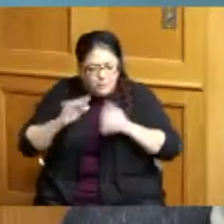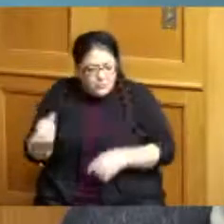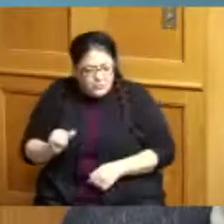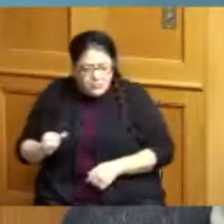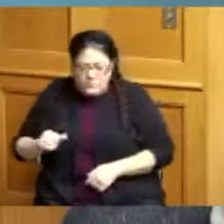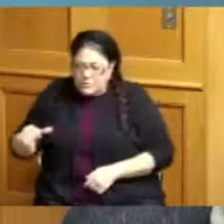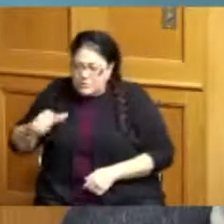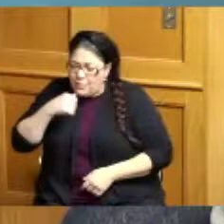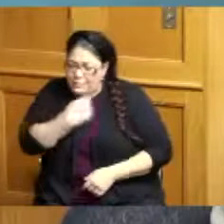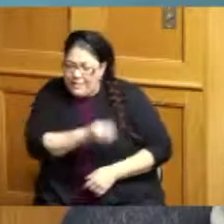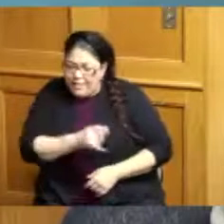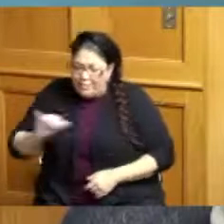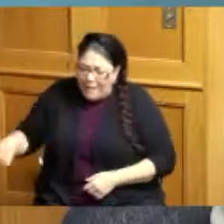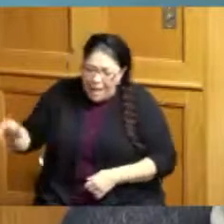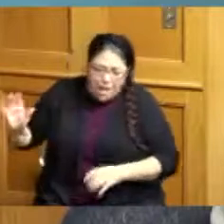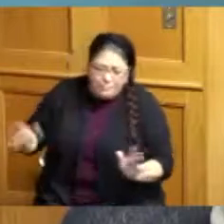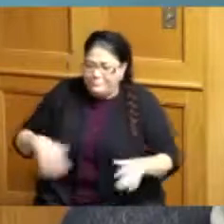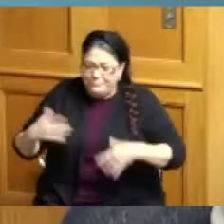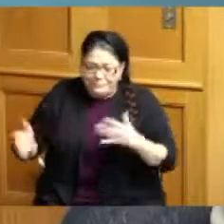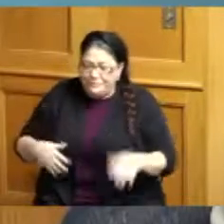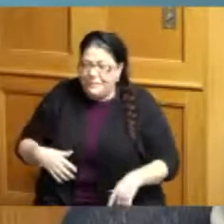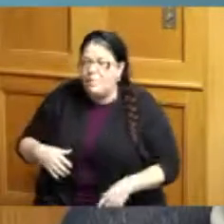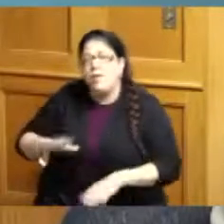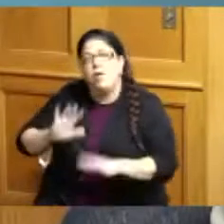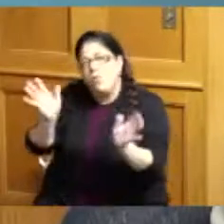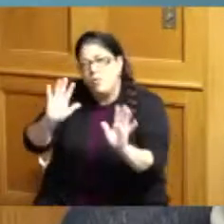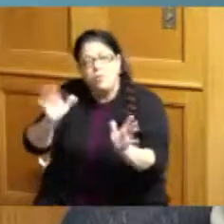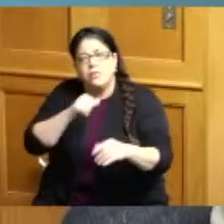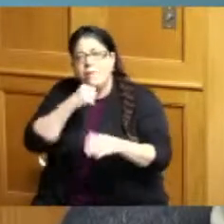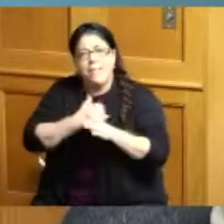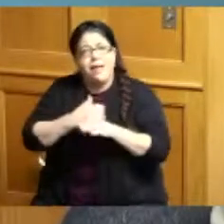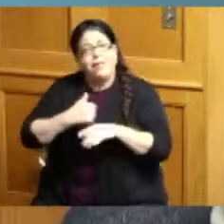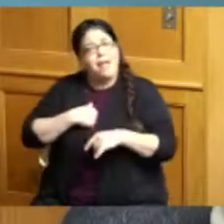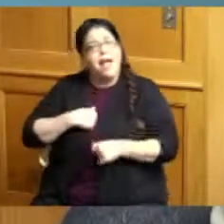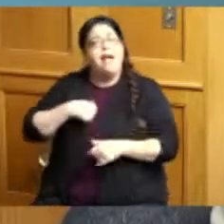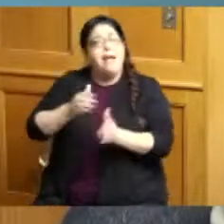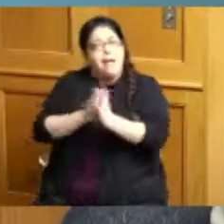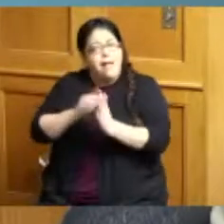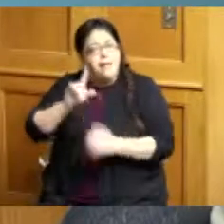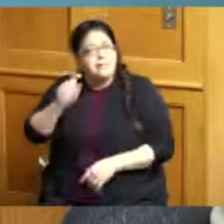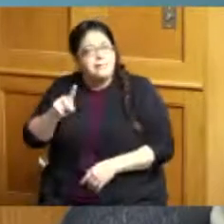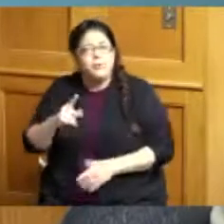don't need to tell her that and I said no you're not bothered me and I said in fact you helped me